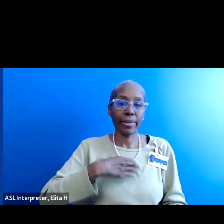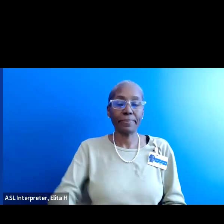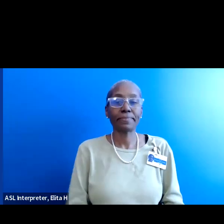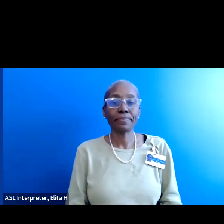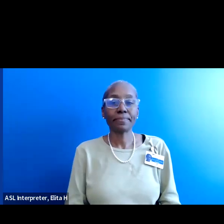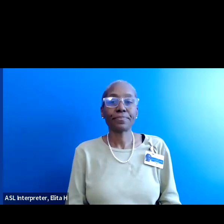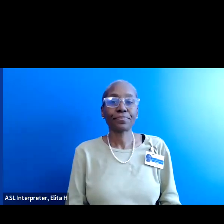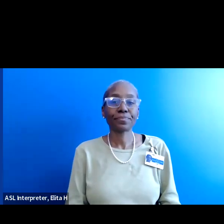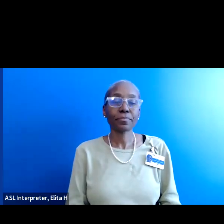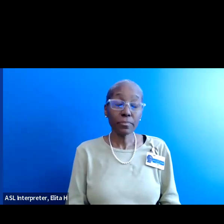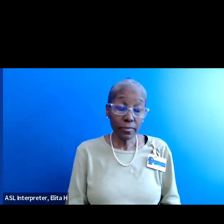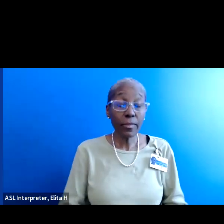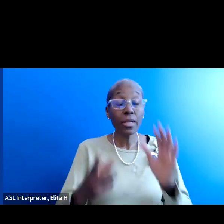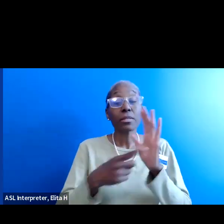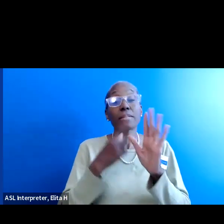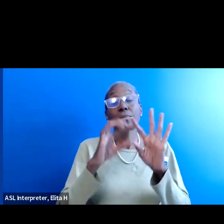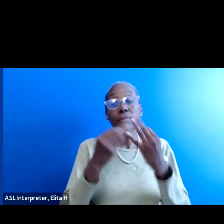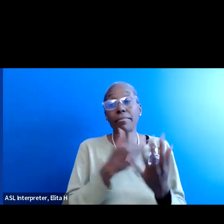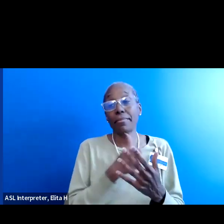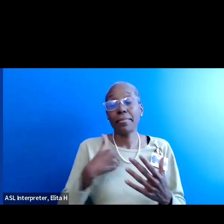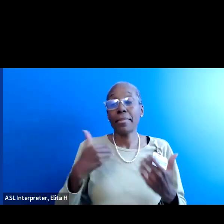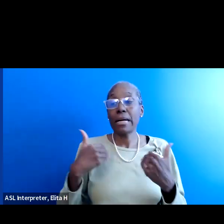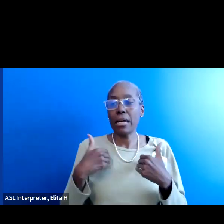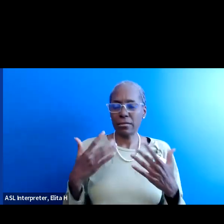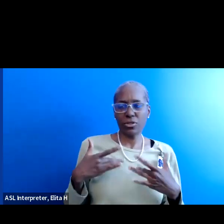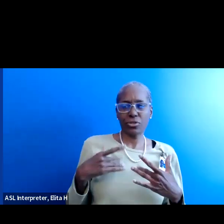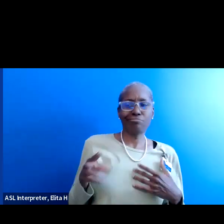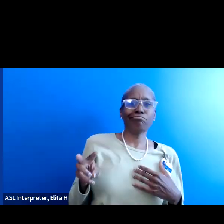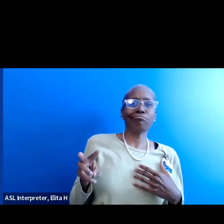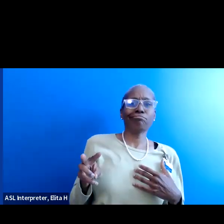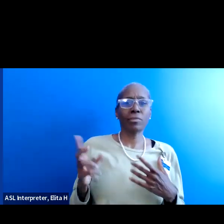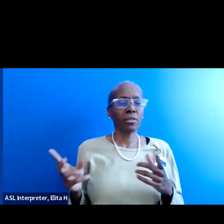For example, sometimes a family member has a concern, and you go, I